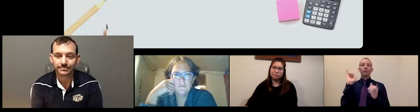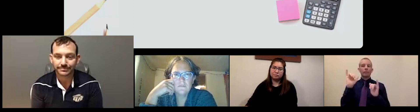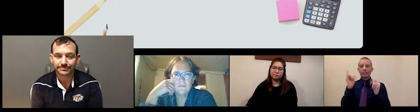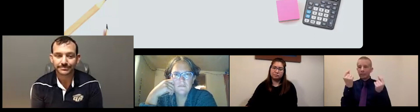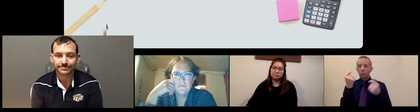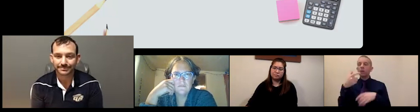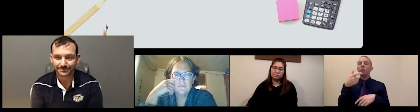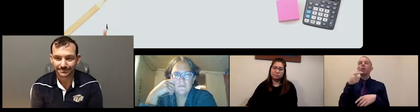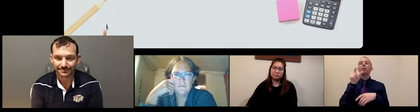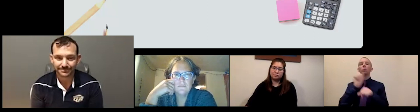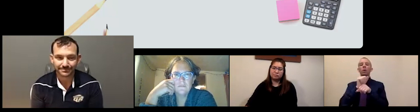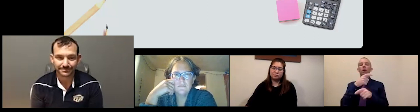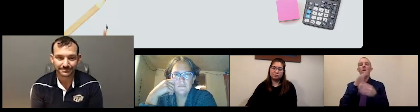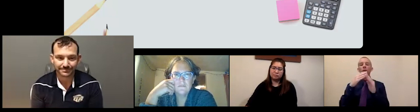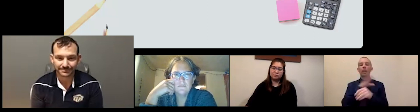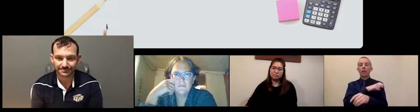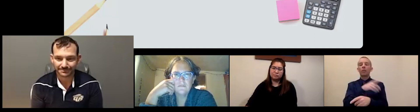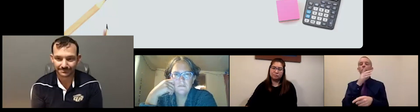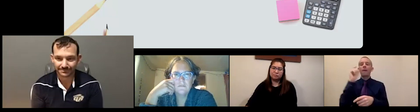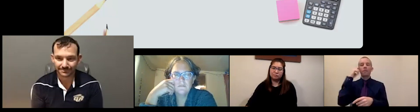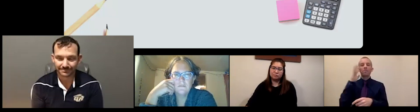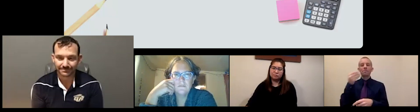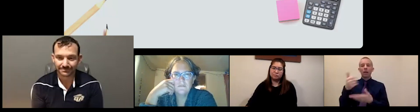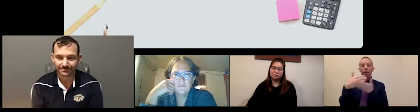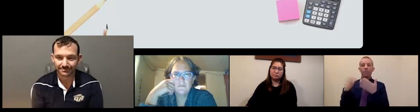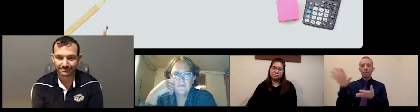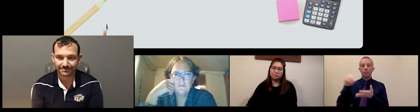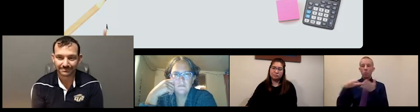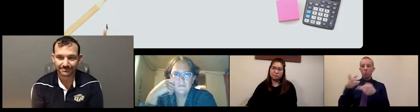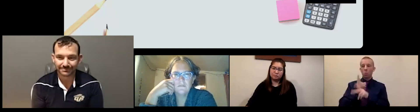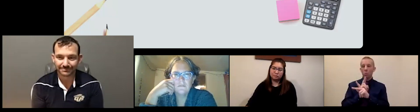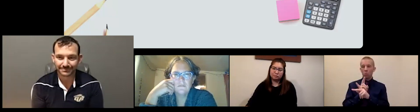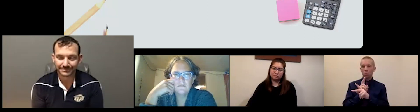They can work at a community clinic and the government will pay off some of their loans.